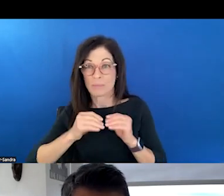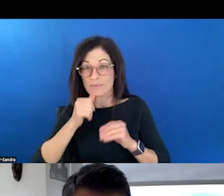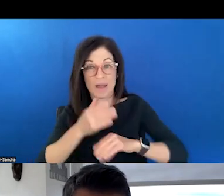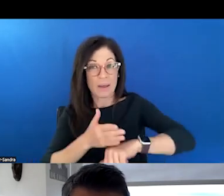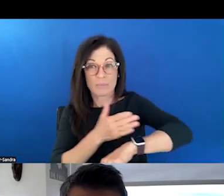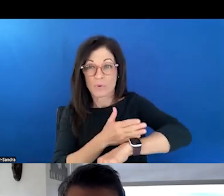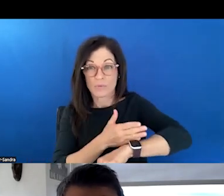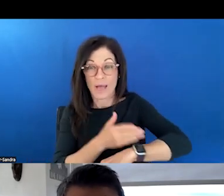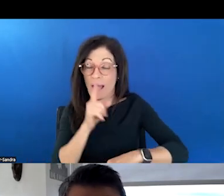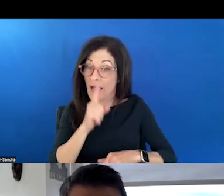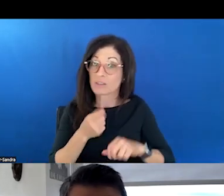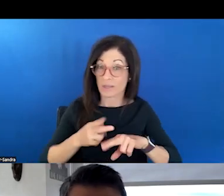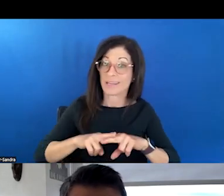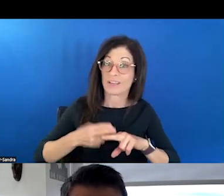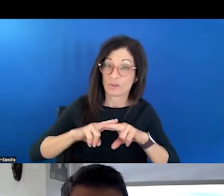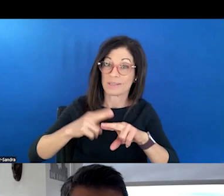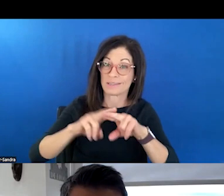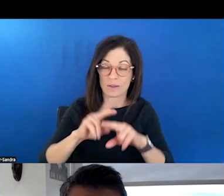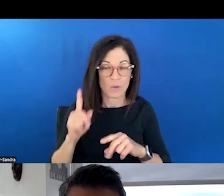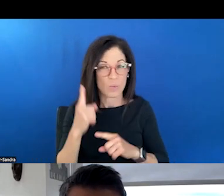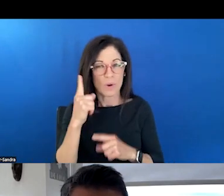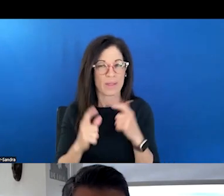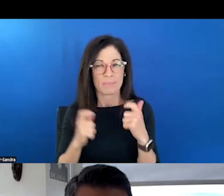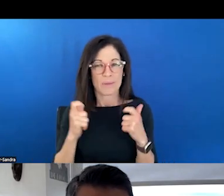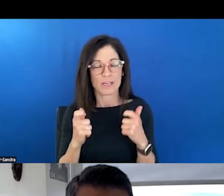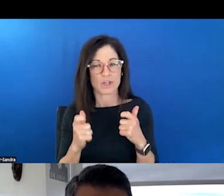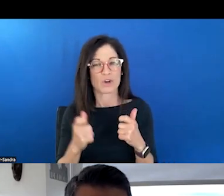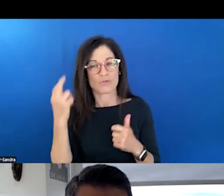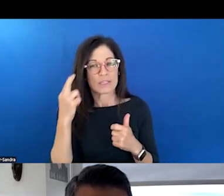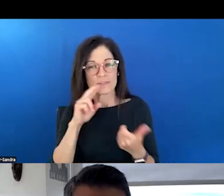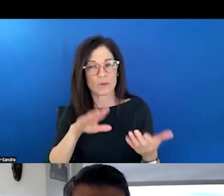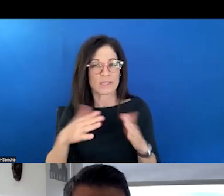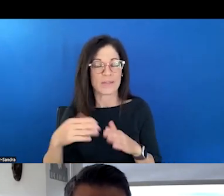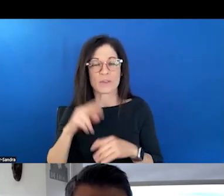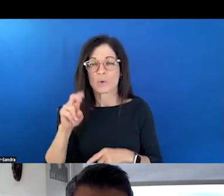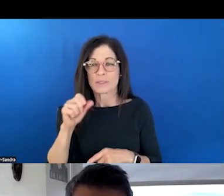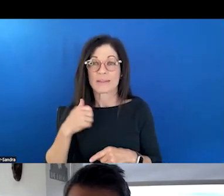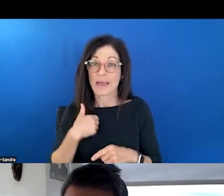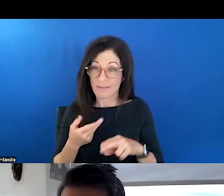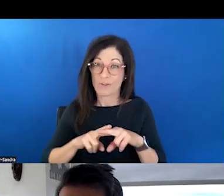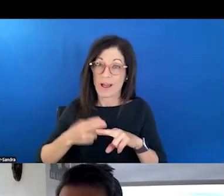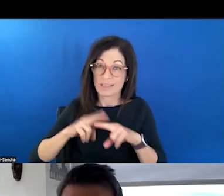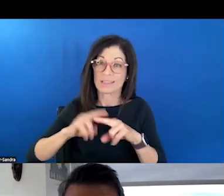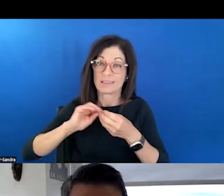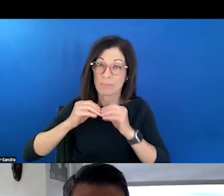IT IS THE ONLY MAJOR LEADING CAUSE OF DEATHS THAT HAVE RISING RATES OVER THE LAST